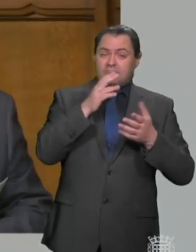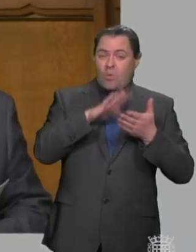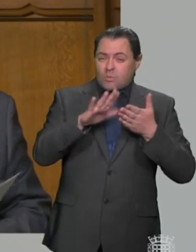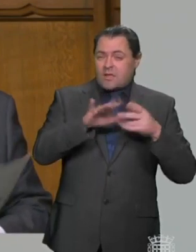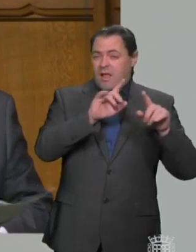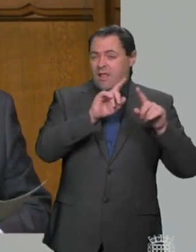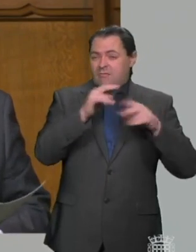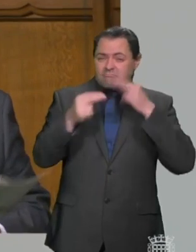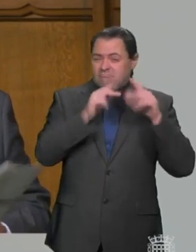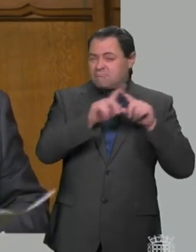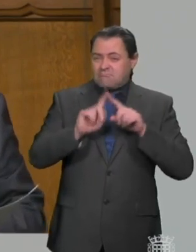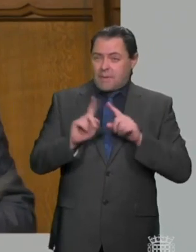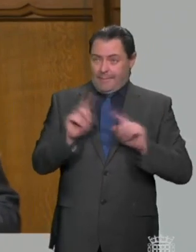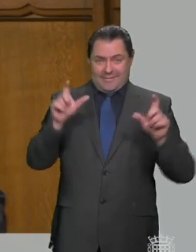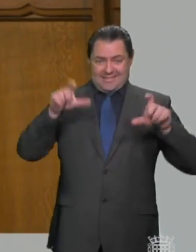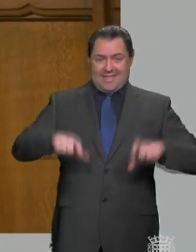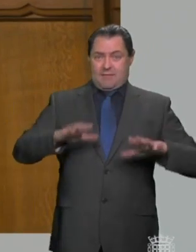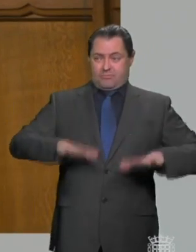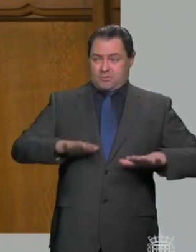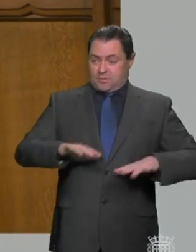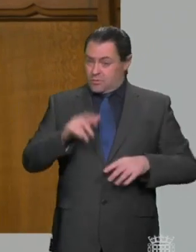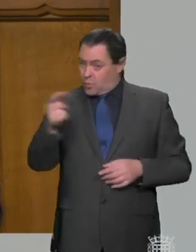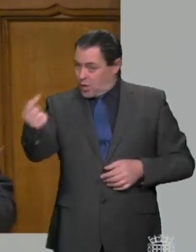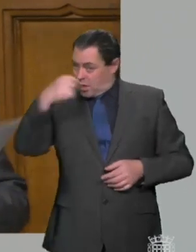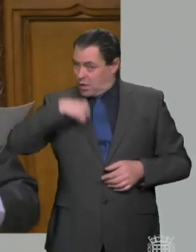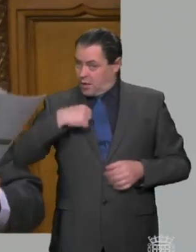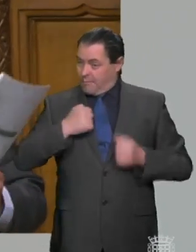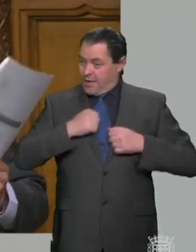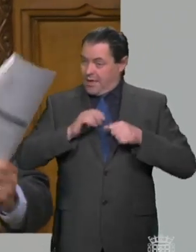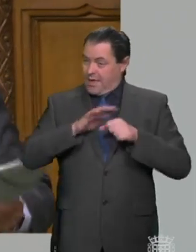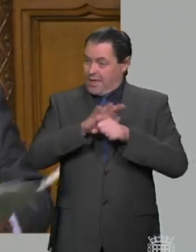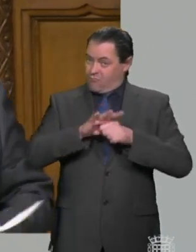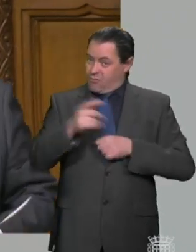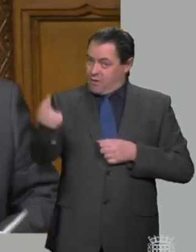will my right hon. Friend consider taking a short break in my constituency, where I might facilitate